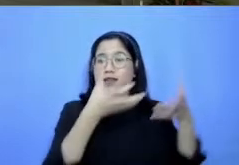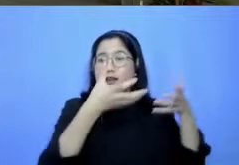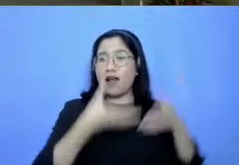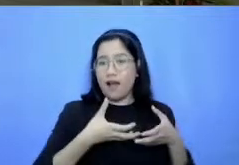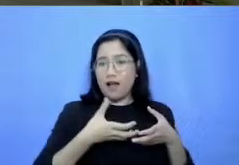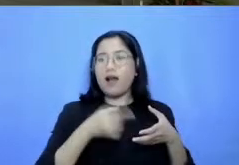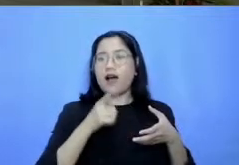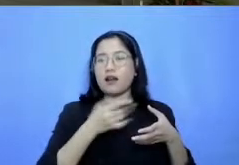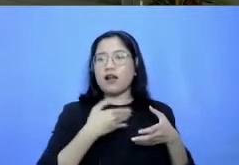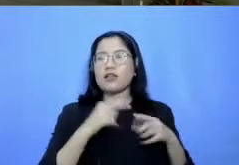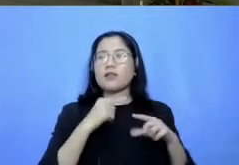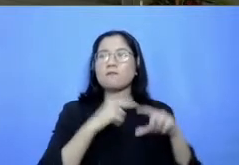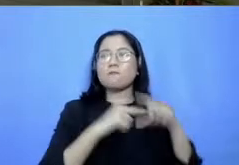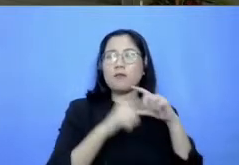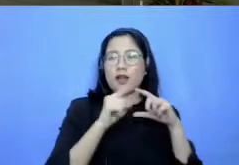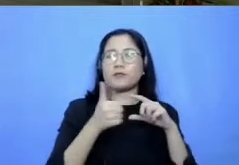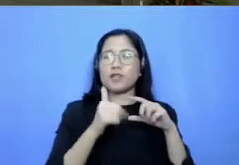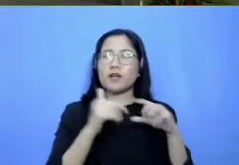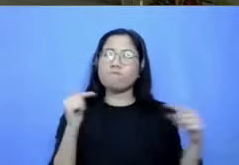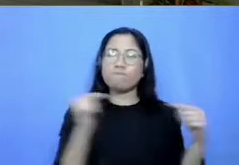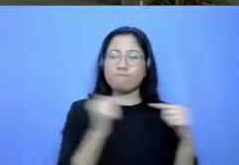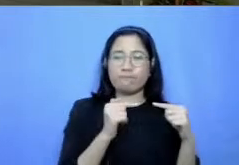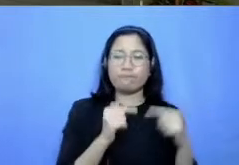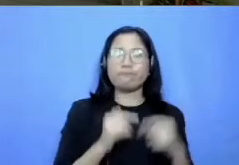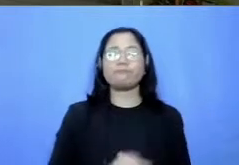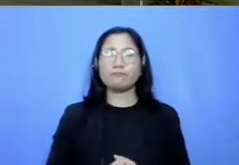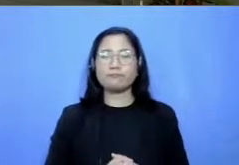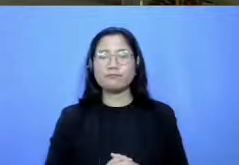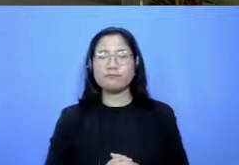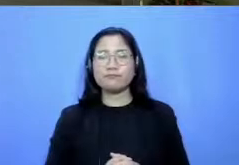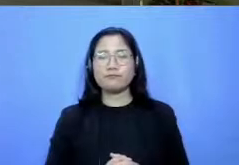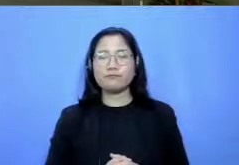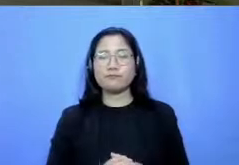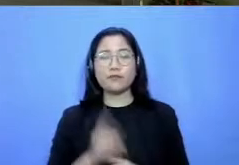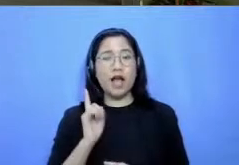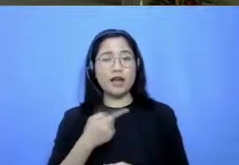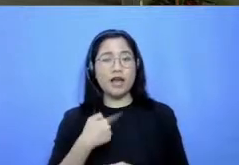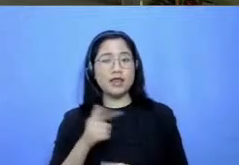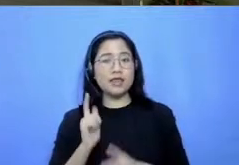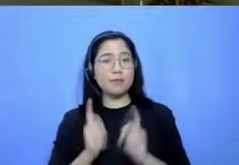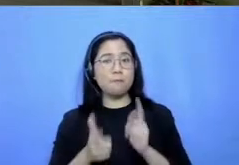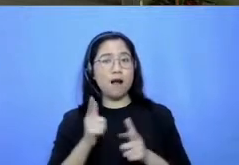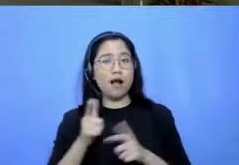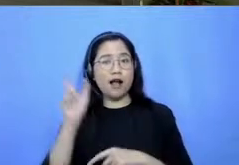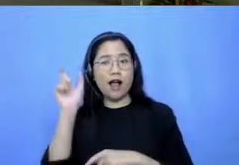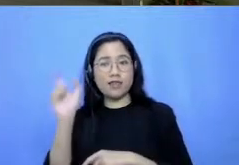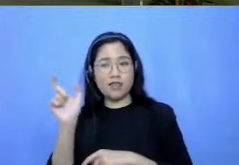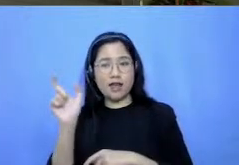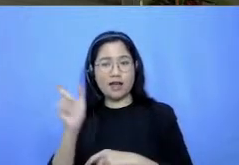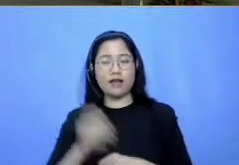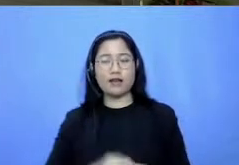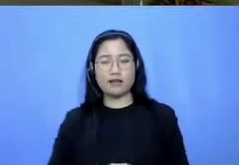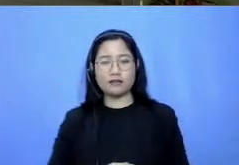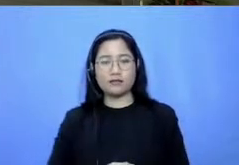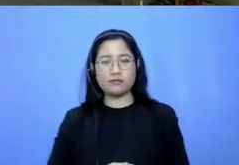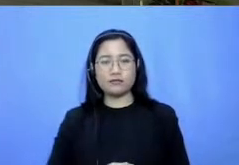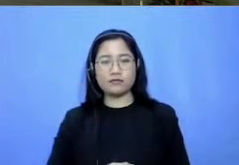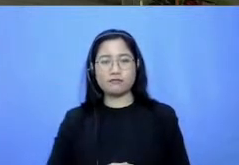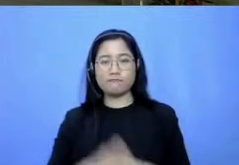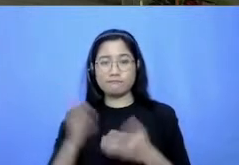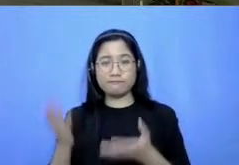the correct email later I'll give you a guess on this word, the word is the following, please